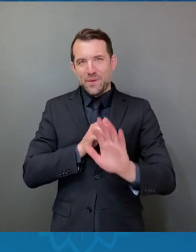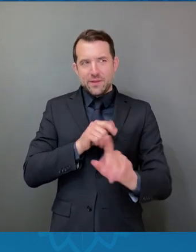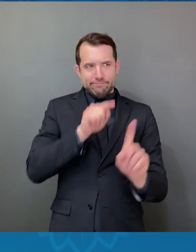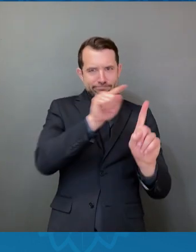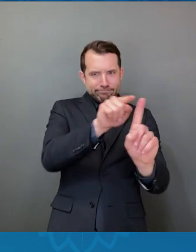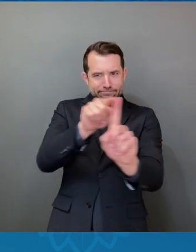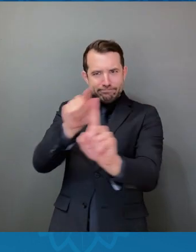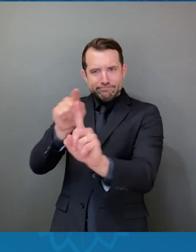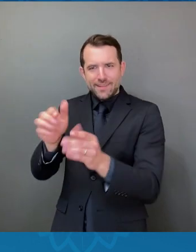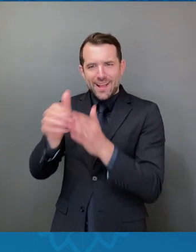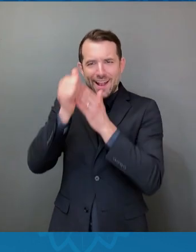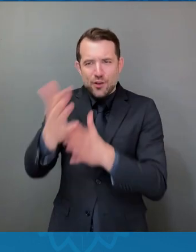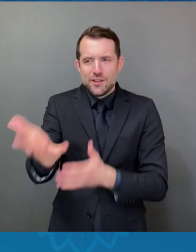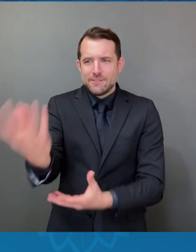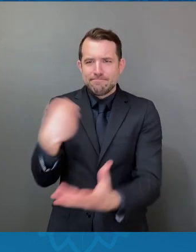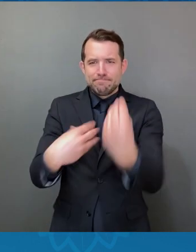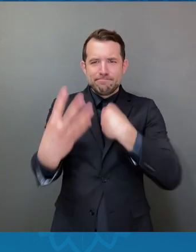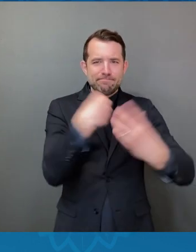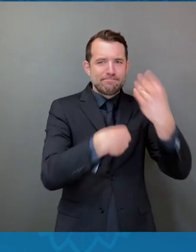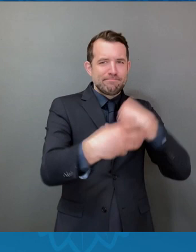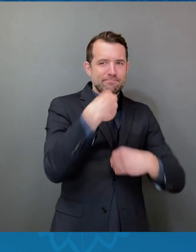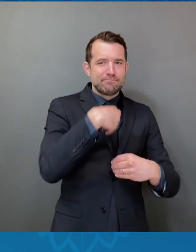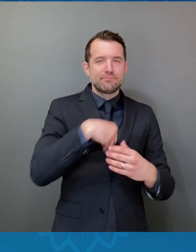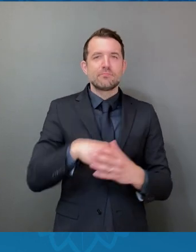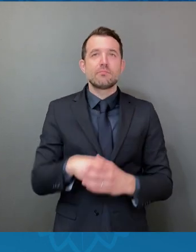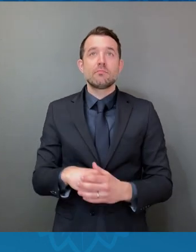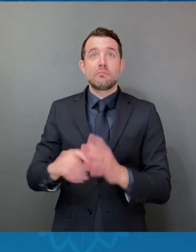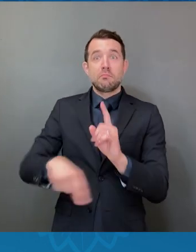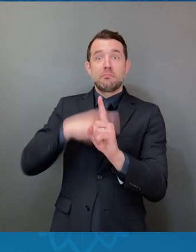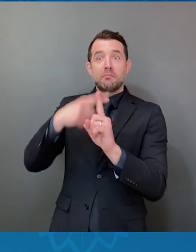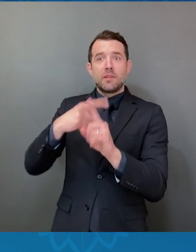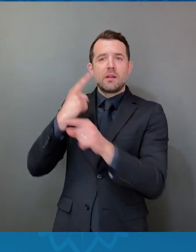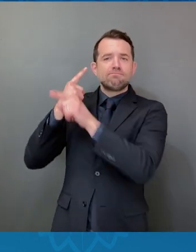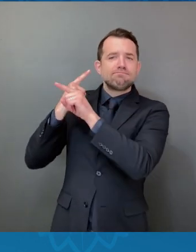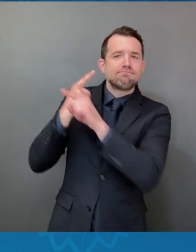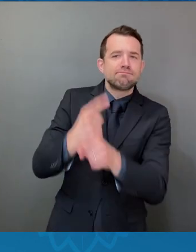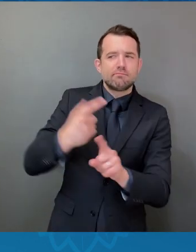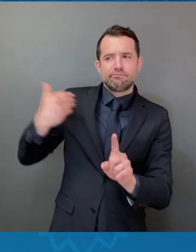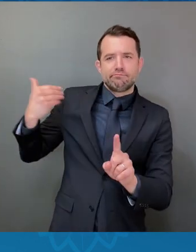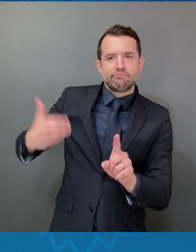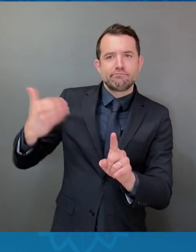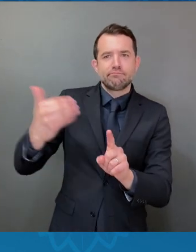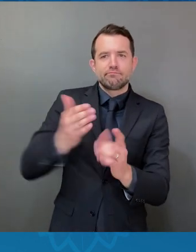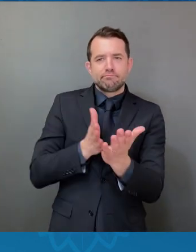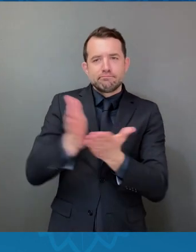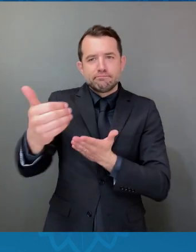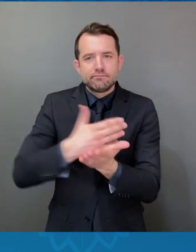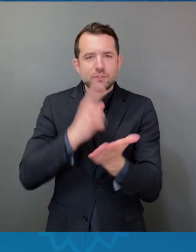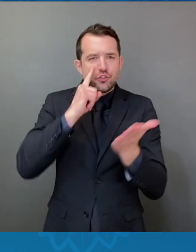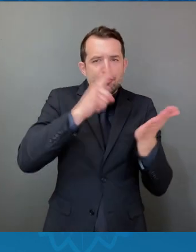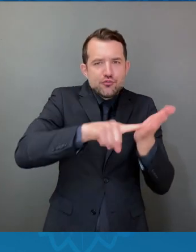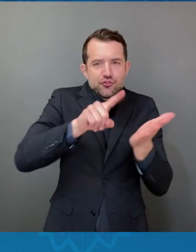And it's about also conducting more regular and more comprehensive accessibility audits of voting sites and systems so that we can make sure